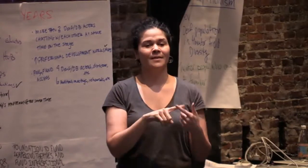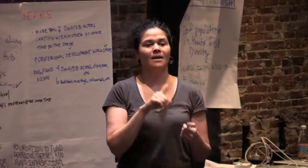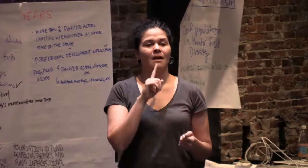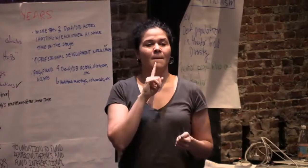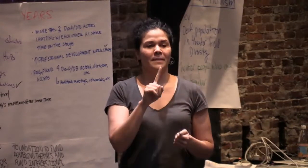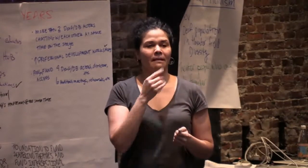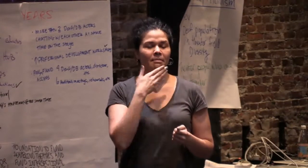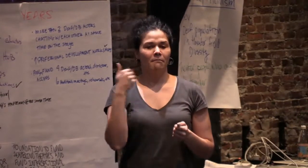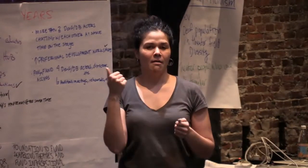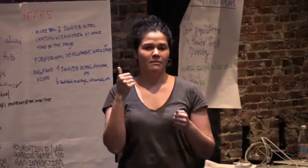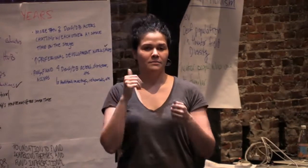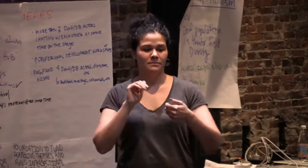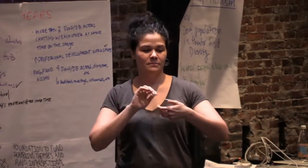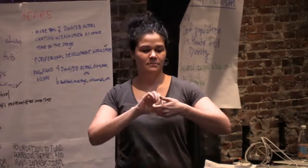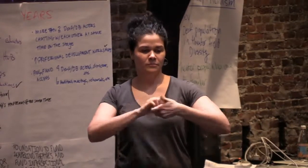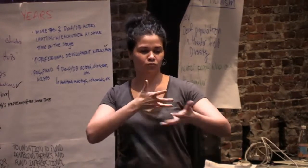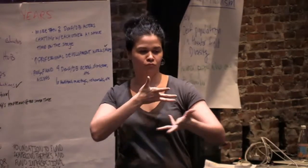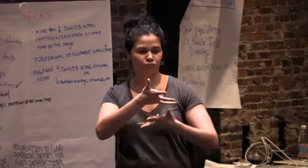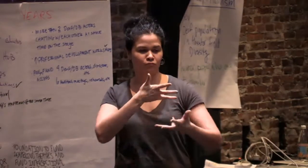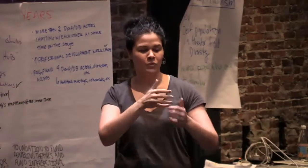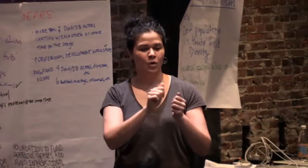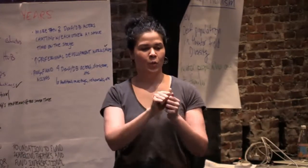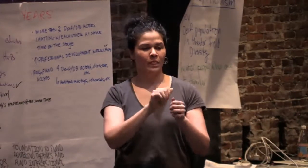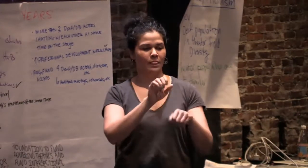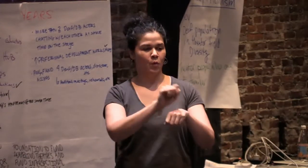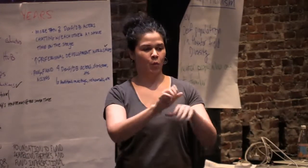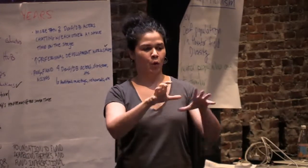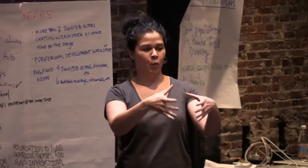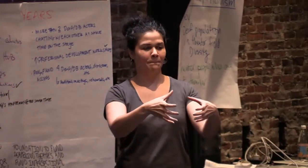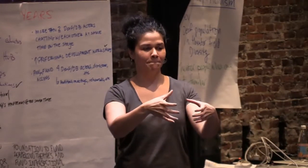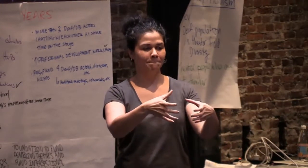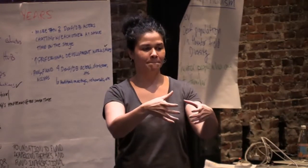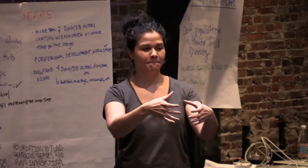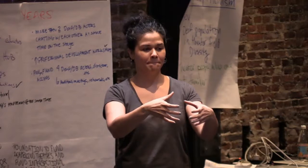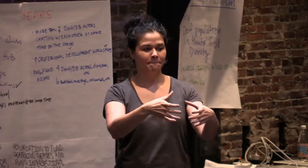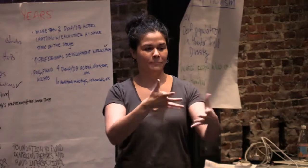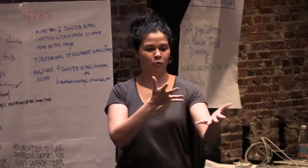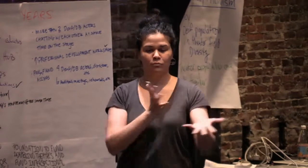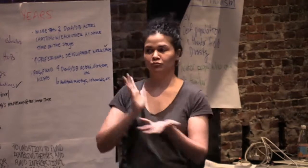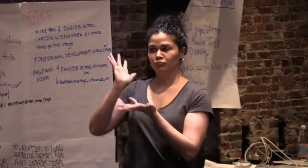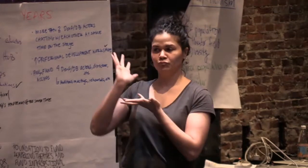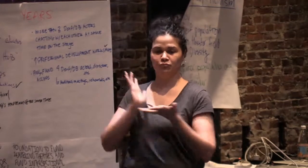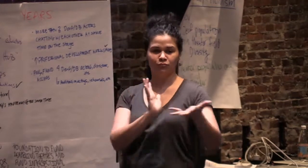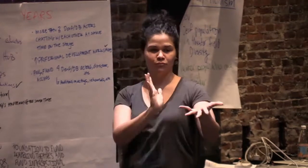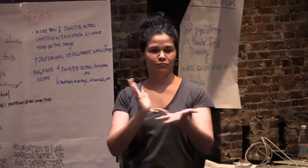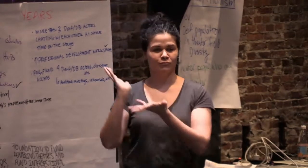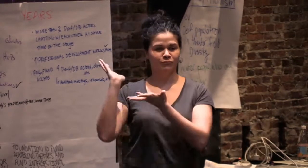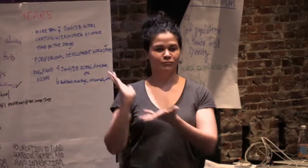And number two is to be the best collaborator I can be with my working group,